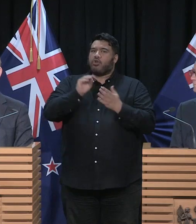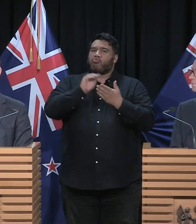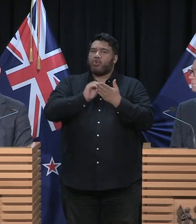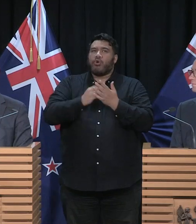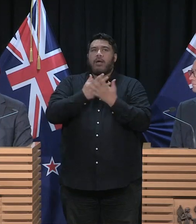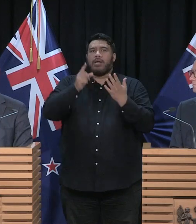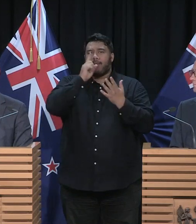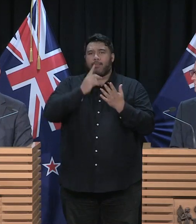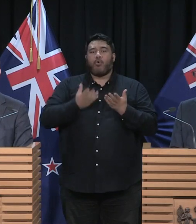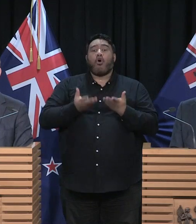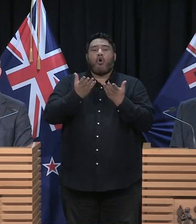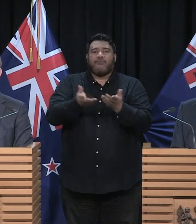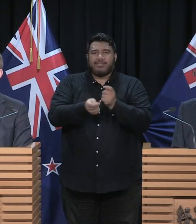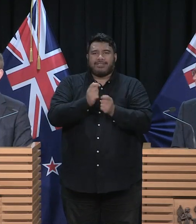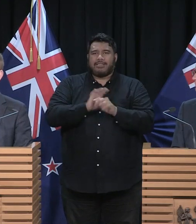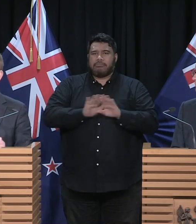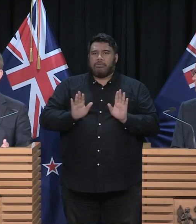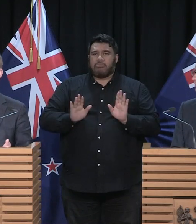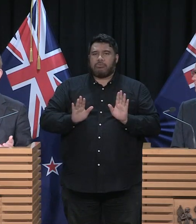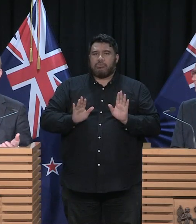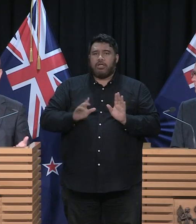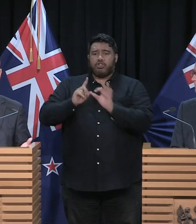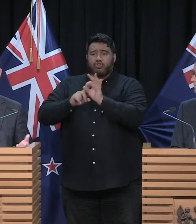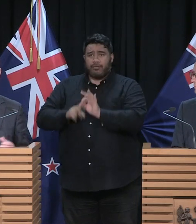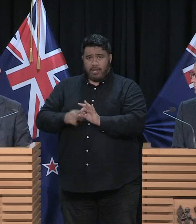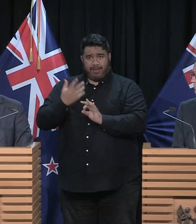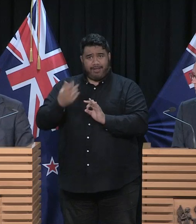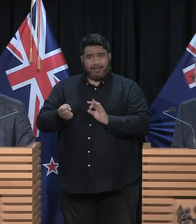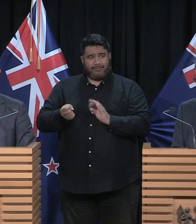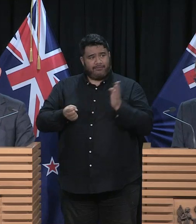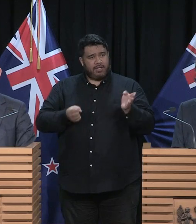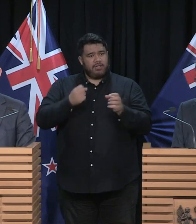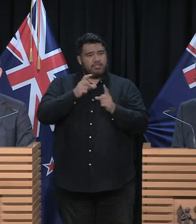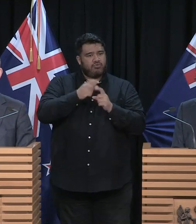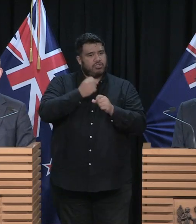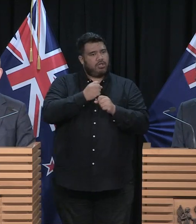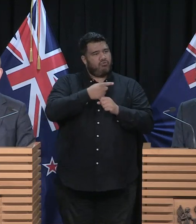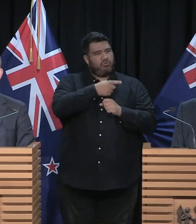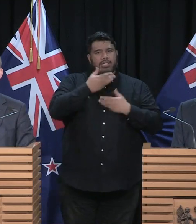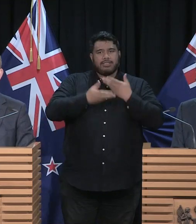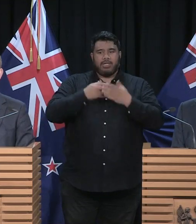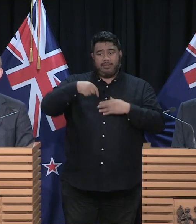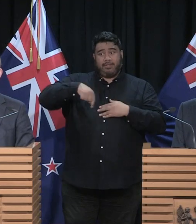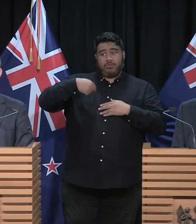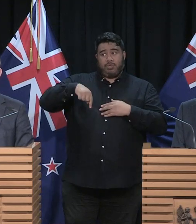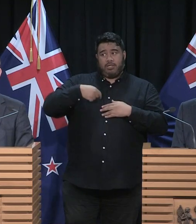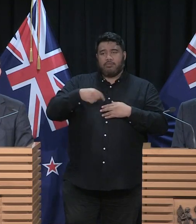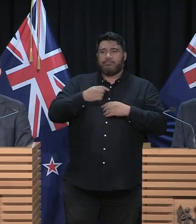Ahh, I don't have a number. We don't record the number of people who are being offered a test. There are the surveys -